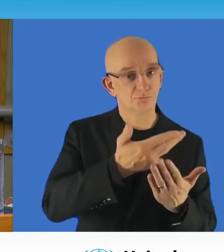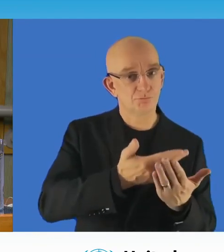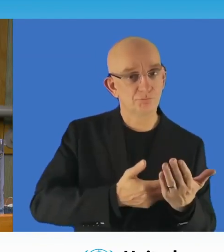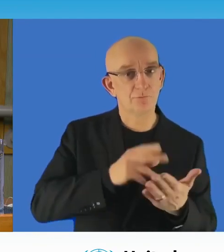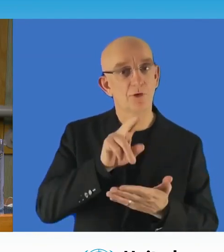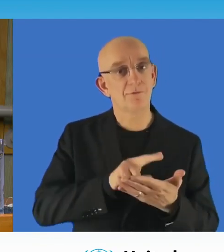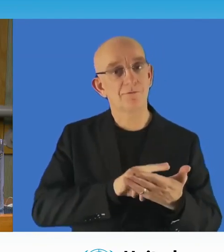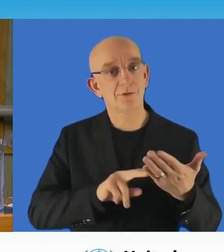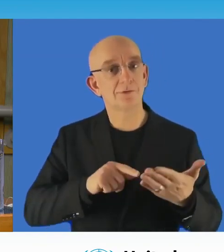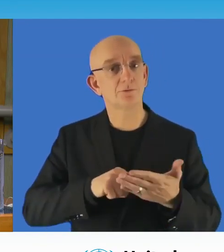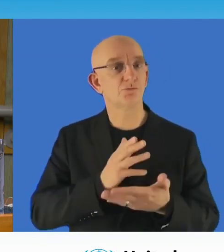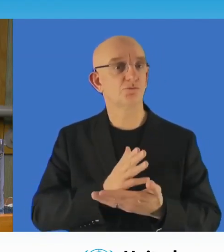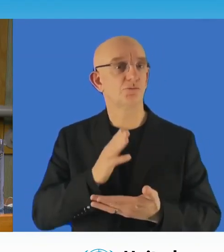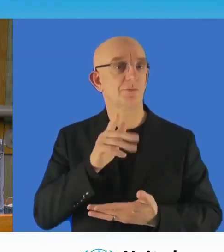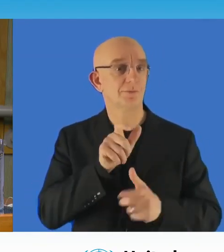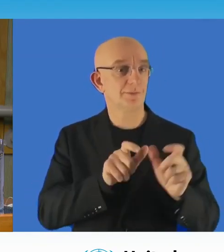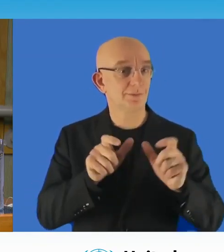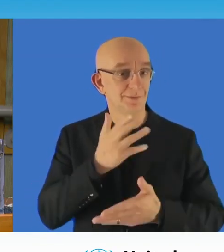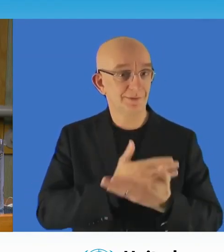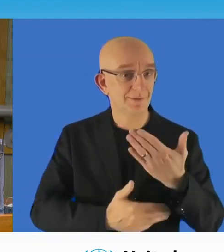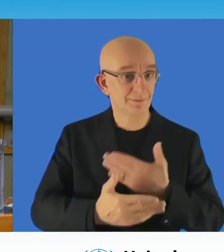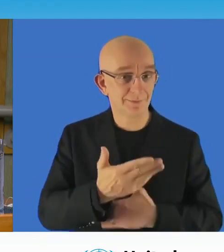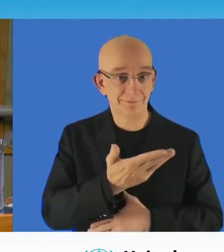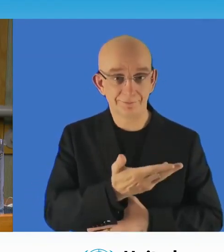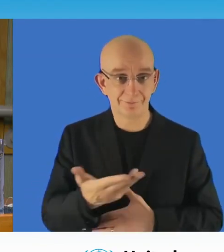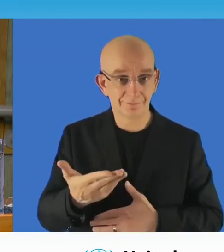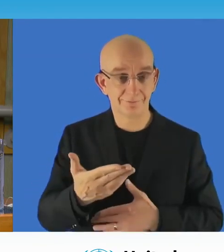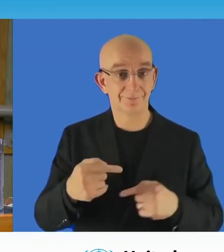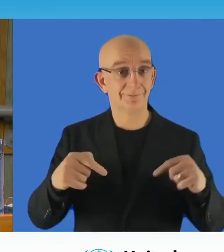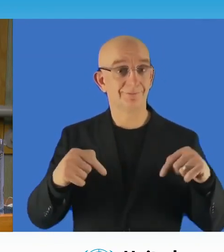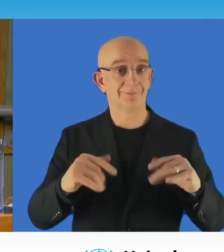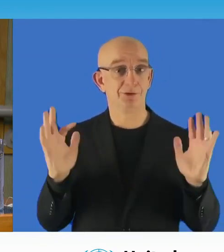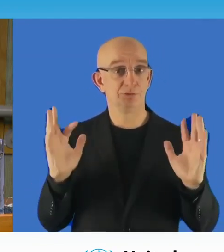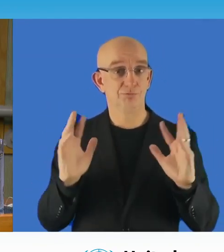and in the leadup to the summit of the future there is no doubt that much progress has been